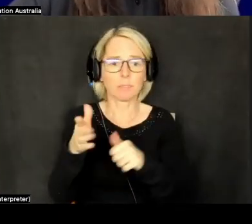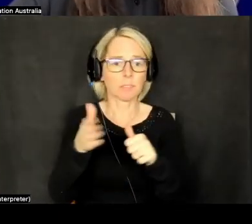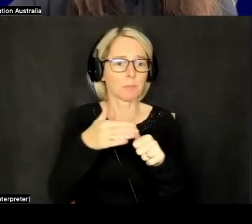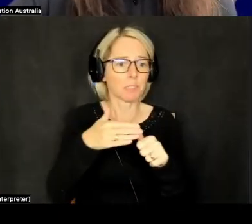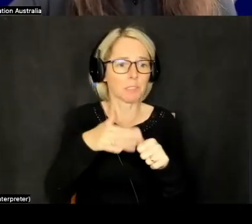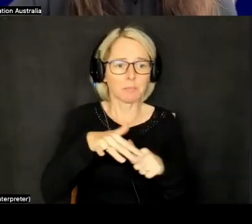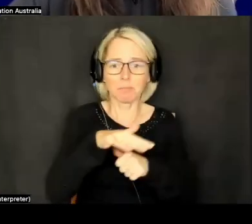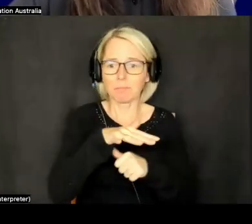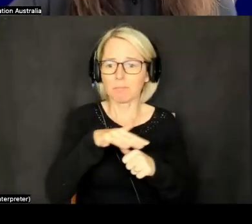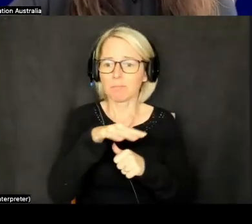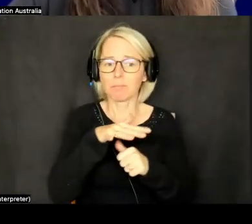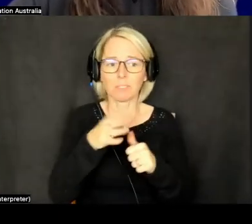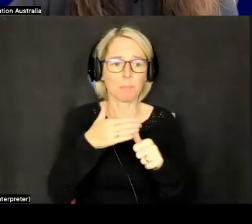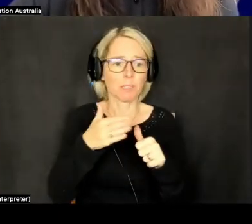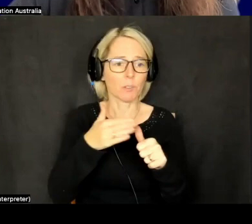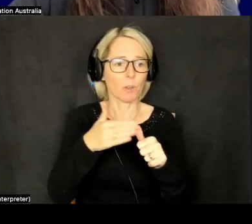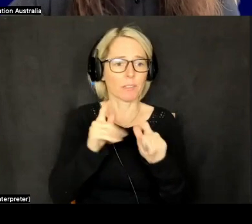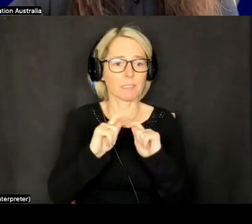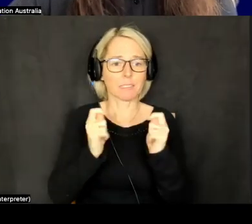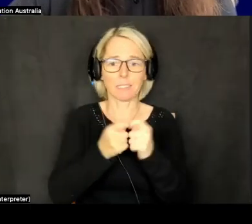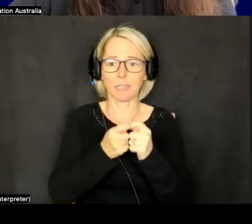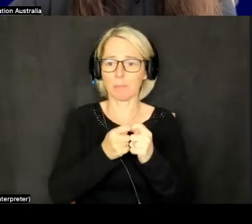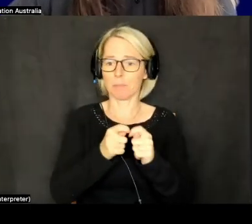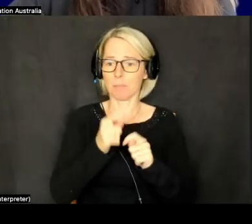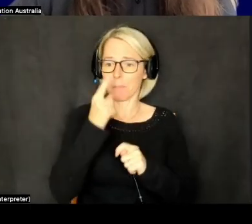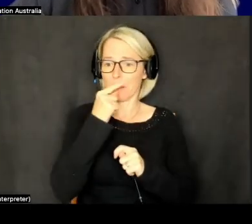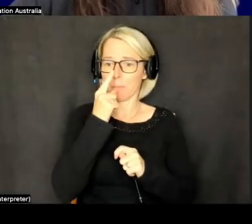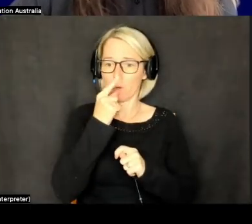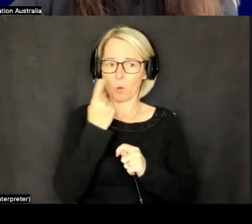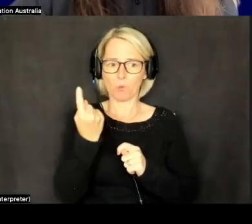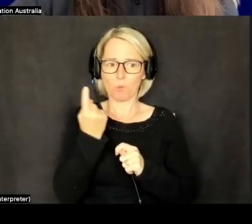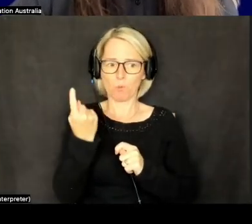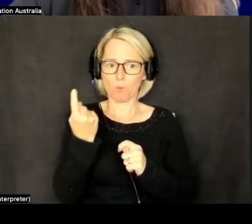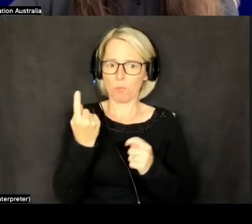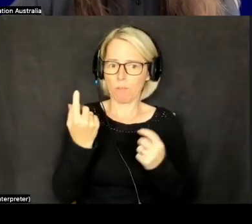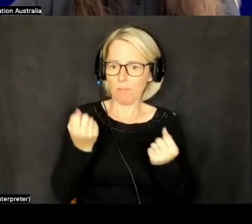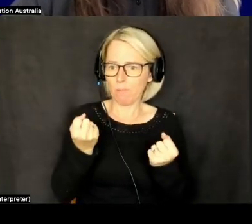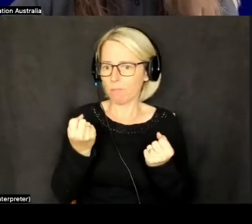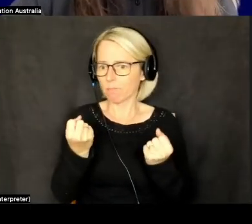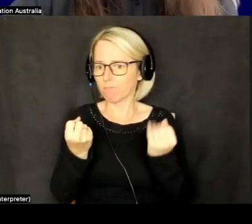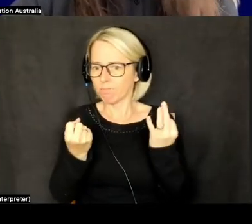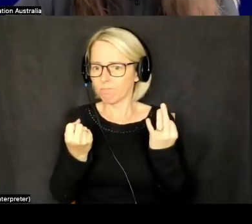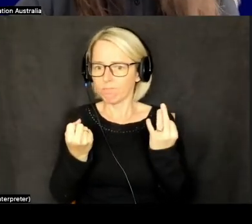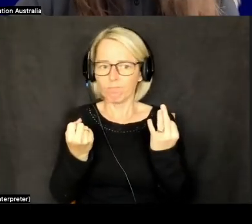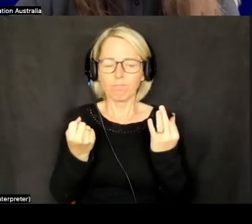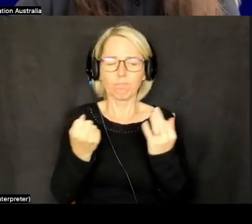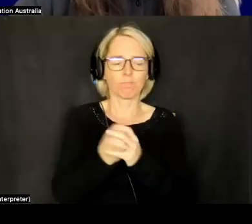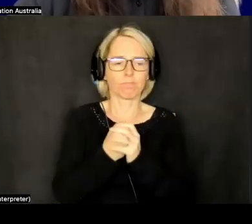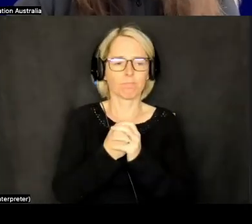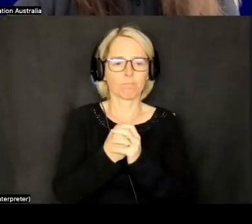are available. Who coordinates and communicates between team members might not necessarily be the